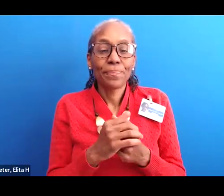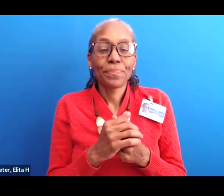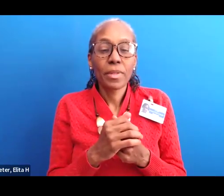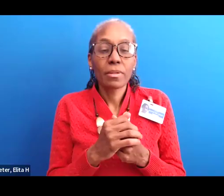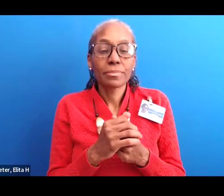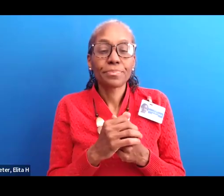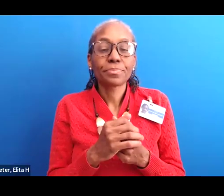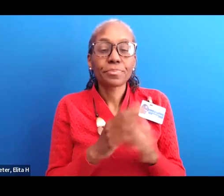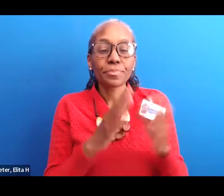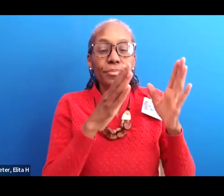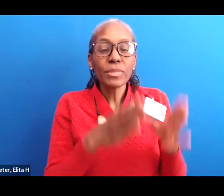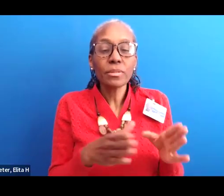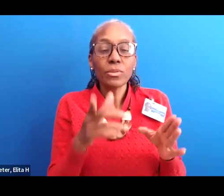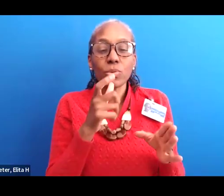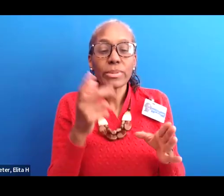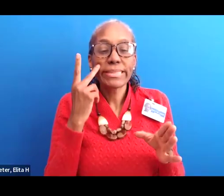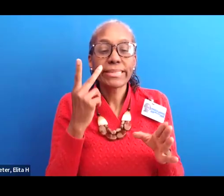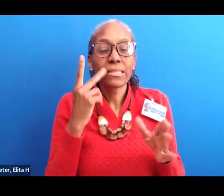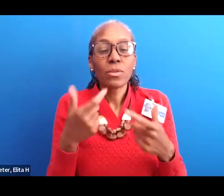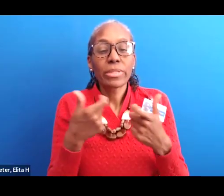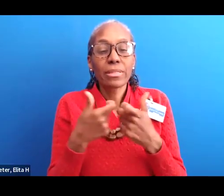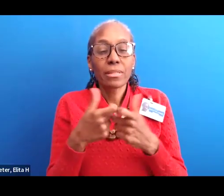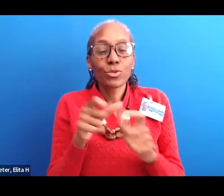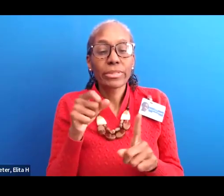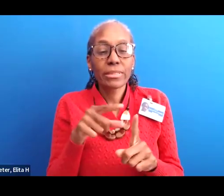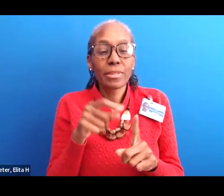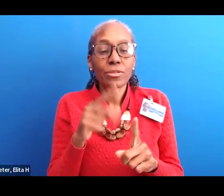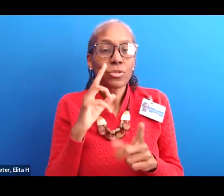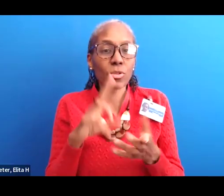This person had seen something with electrical stimulation. Do you know what I'm talking about?